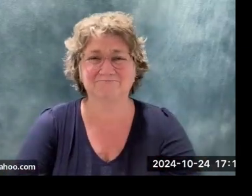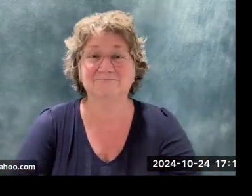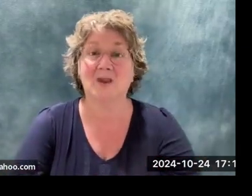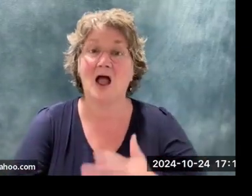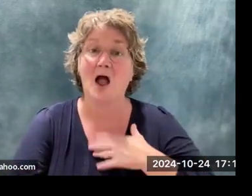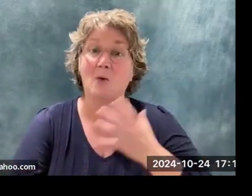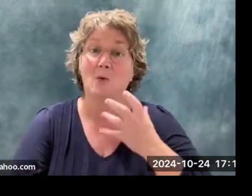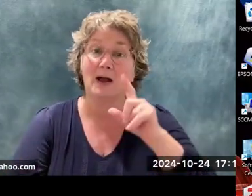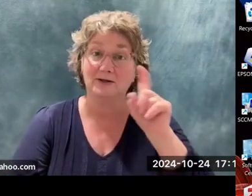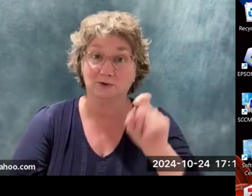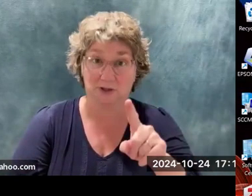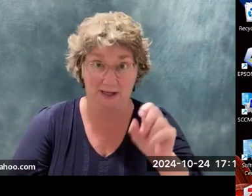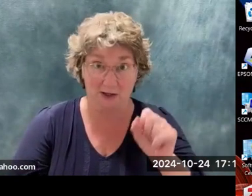Do you see my slides?